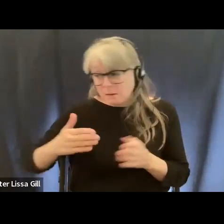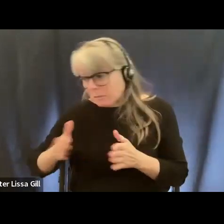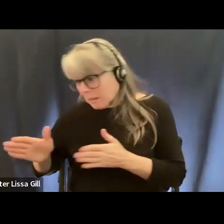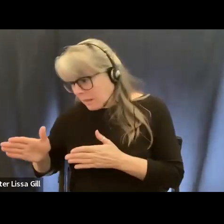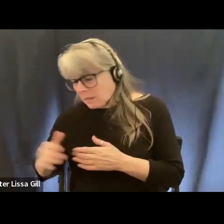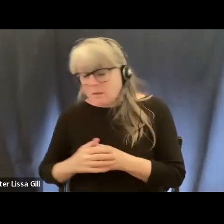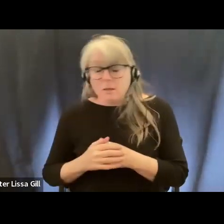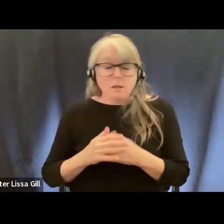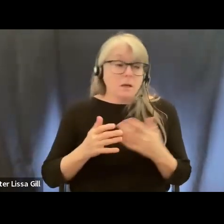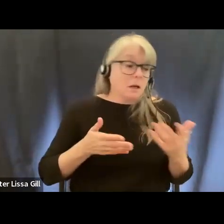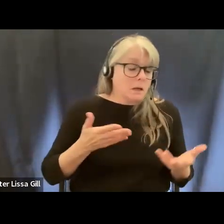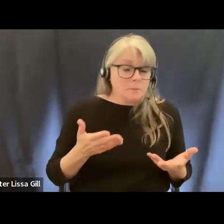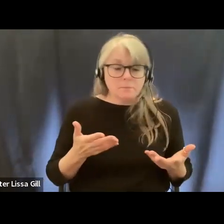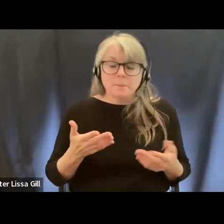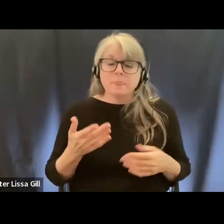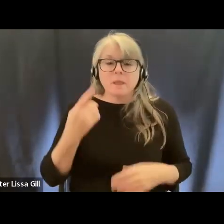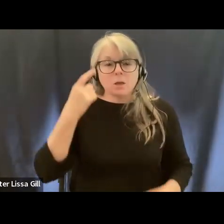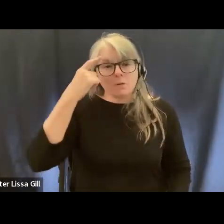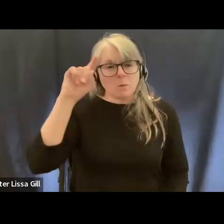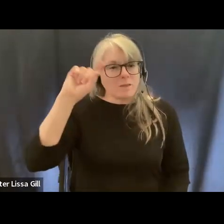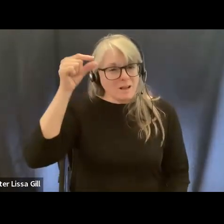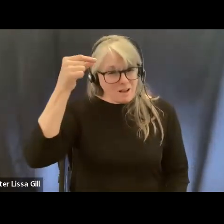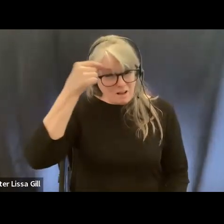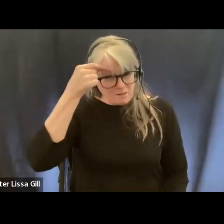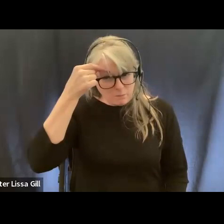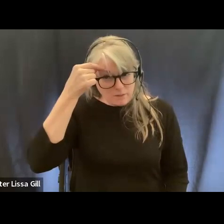As far as the government, funds that are available, I mean, the council on aging here does a great job.